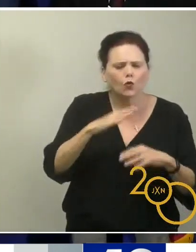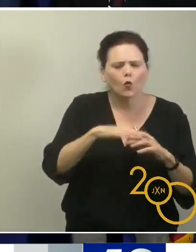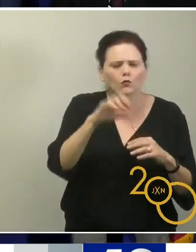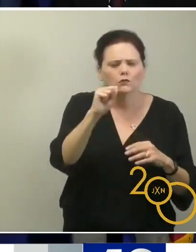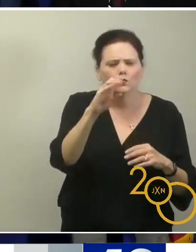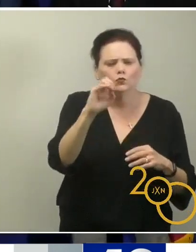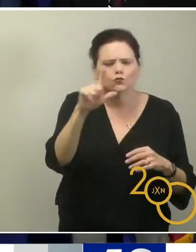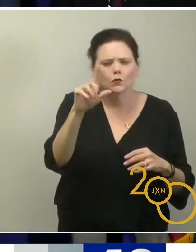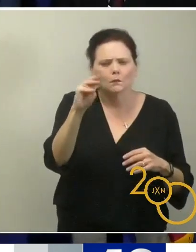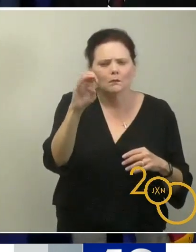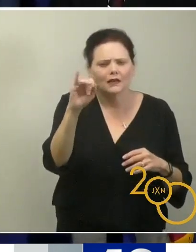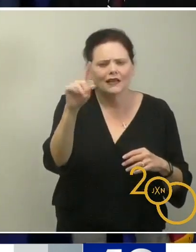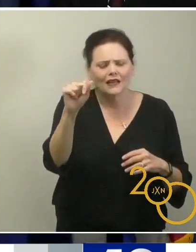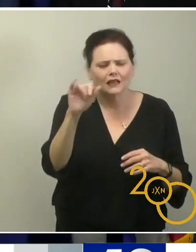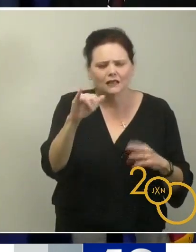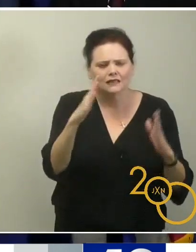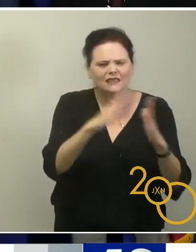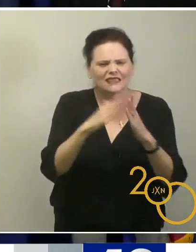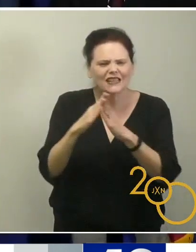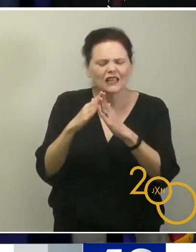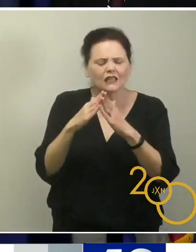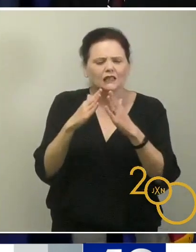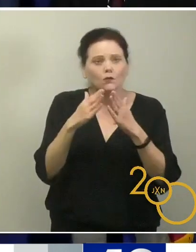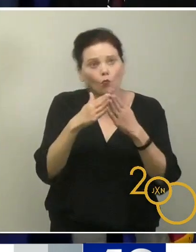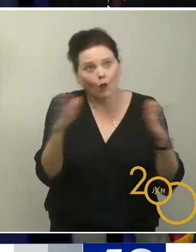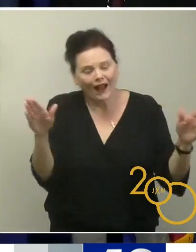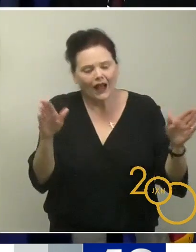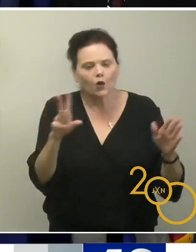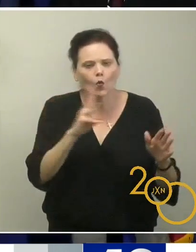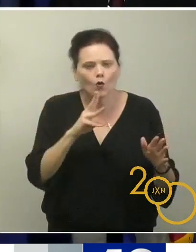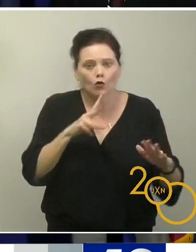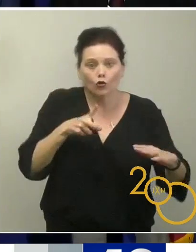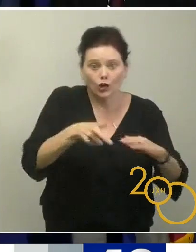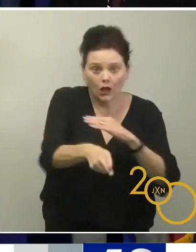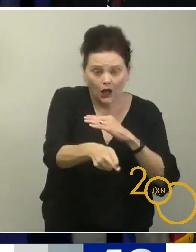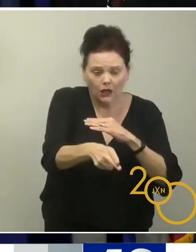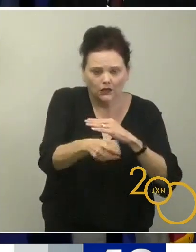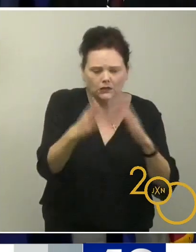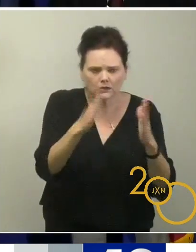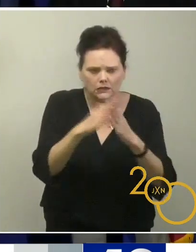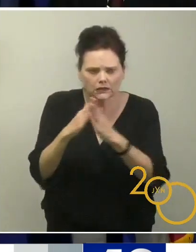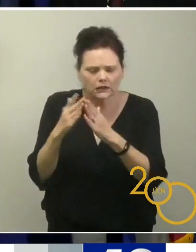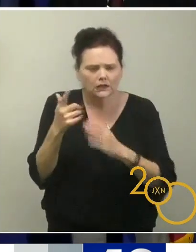GOVERNMENT OPERATING PROPERLY. IT'S ALSO SOME INCIDENCES NOT GETTING TO THE 4TH OR FIFTH FLOOR OF DORM ROOMS AT JACKSON STATE. JUST AS AN EXAMPLE. IN IT WE'VE HEARD FROM, WE WILL THE LAST SEVERAL DAYS TRYING TO